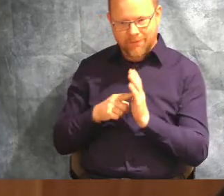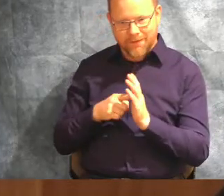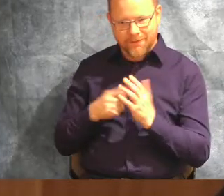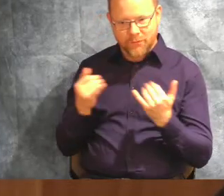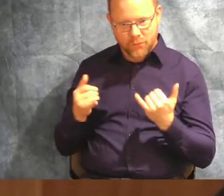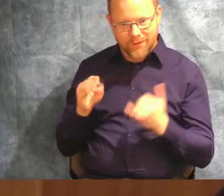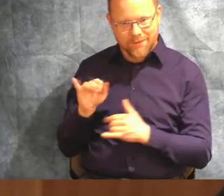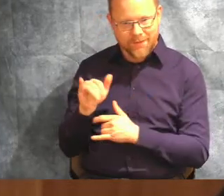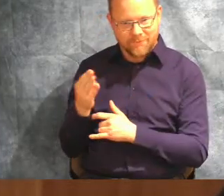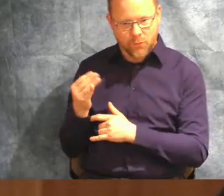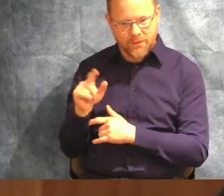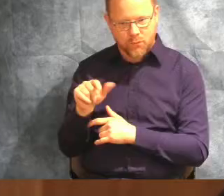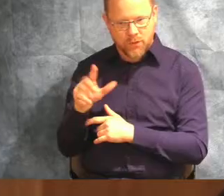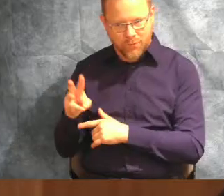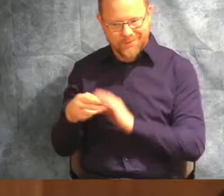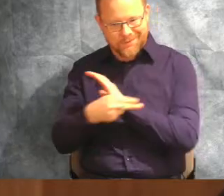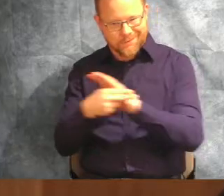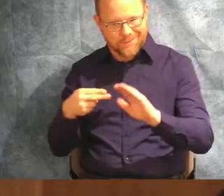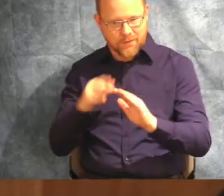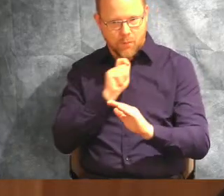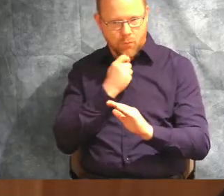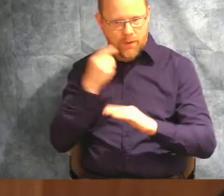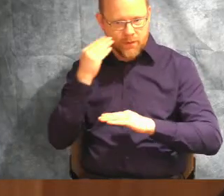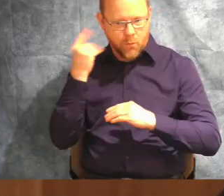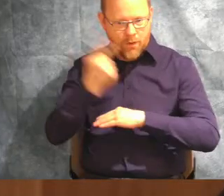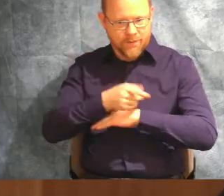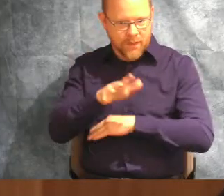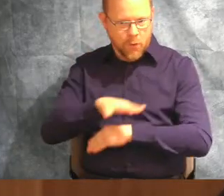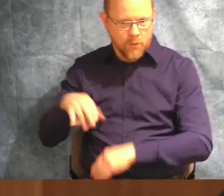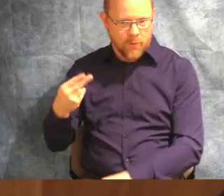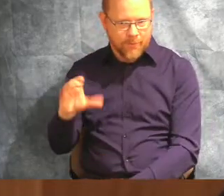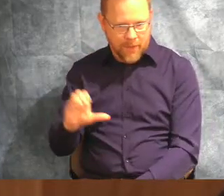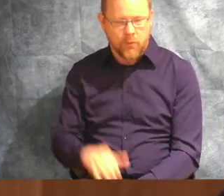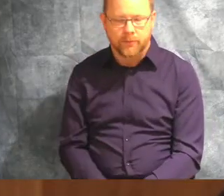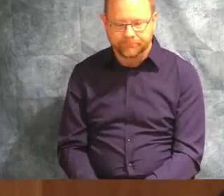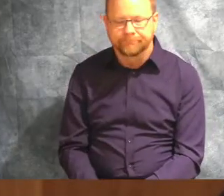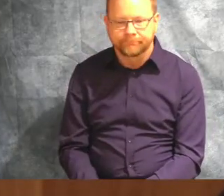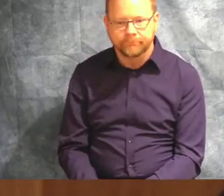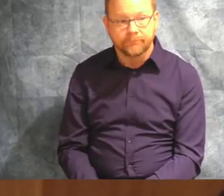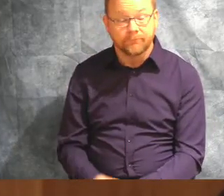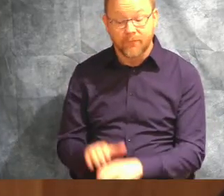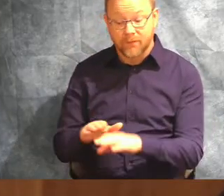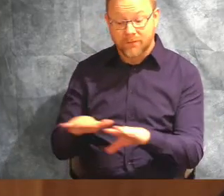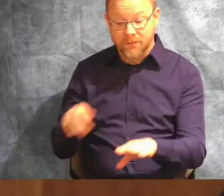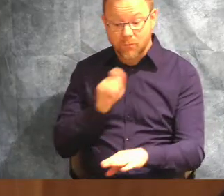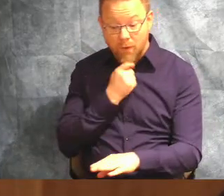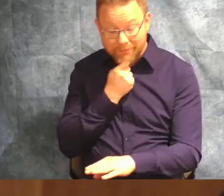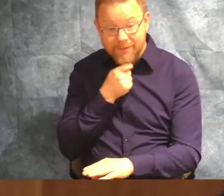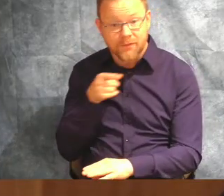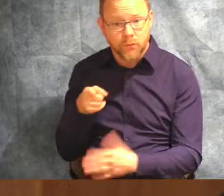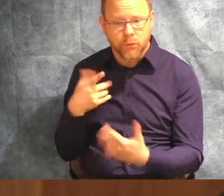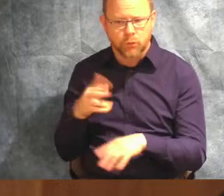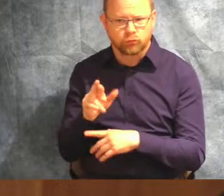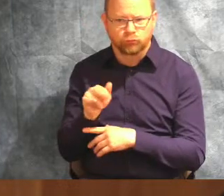2026 as Apraxia Awareness Day in Hamilton County. Childhood Apraxia of speech is a rare neurological